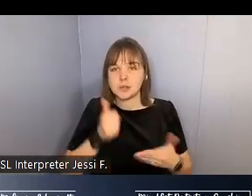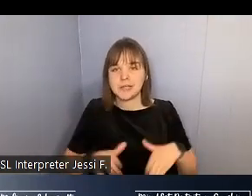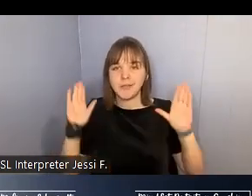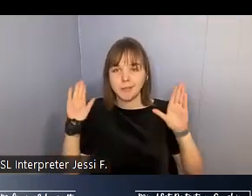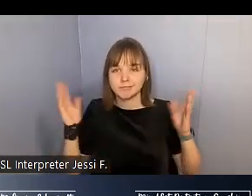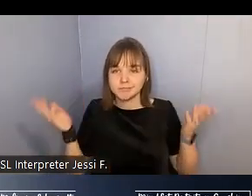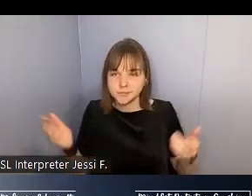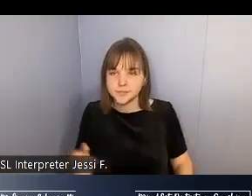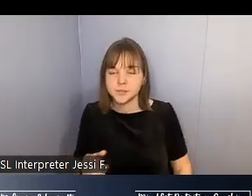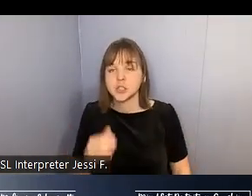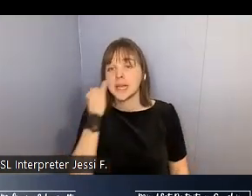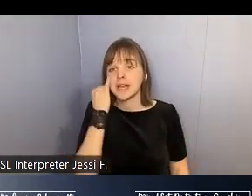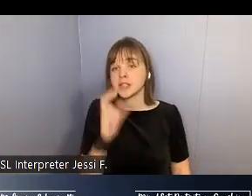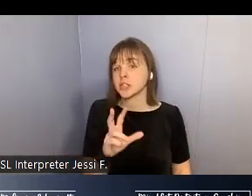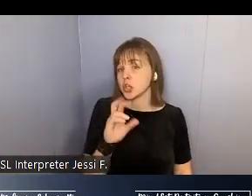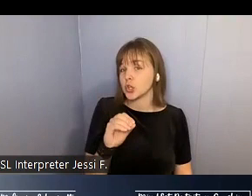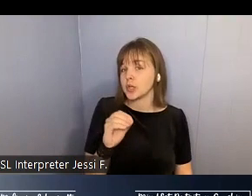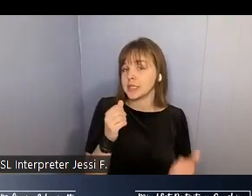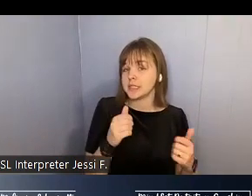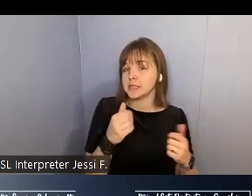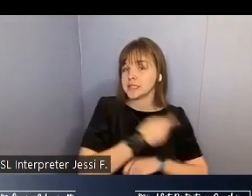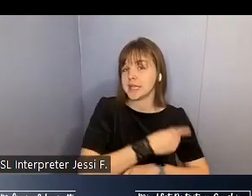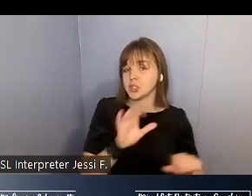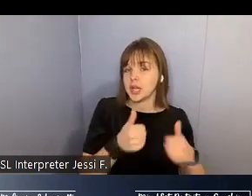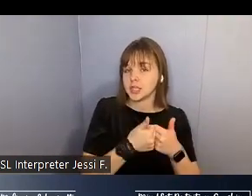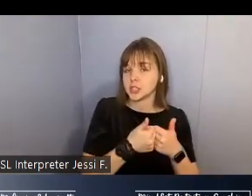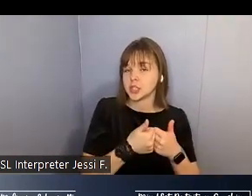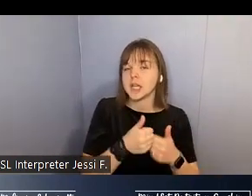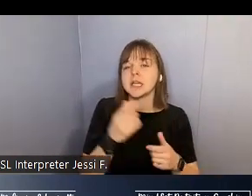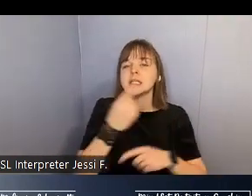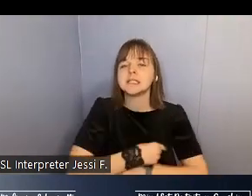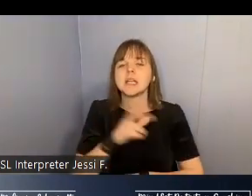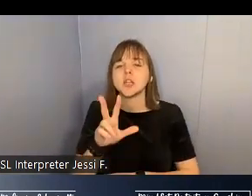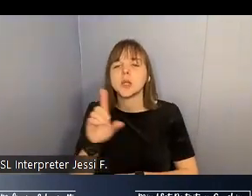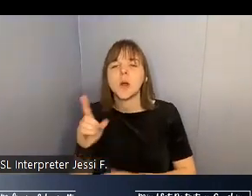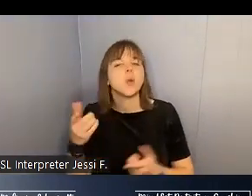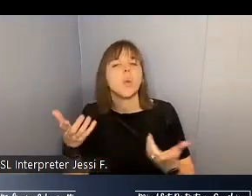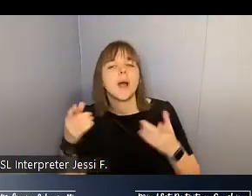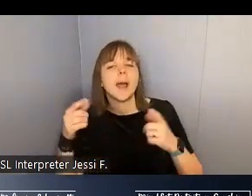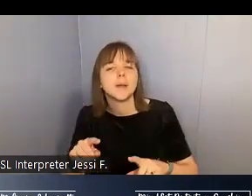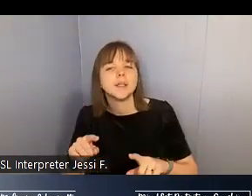What happens on day 31? What did you learn? What changed? What are you going to do differently?